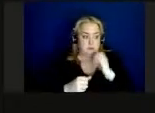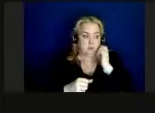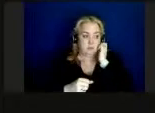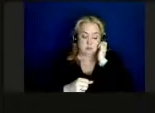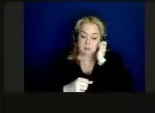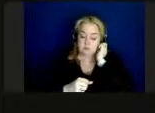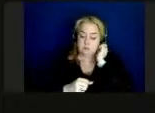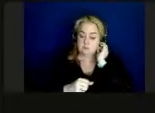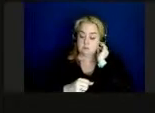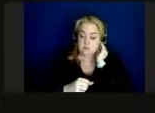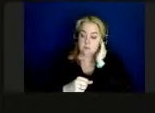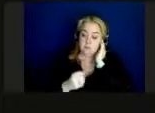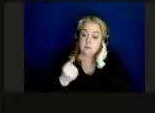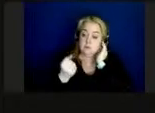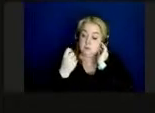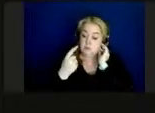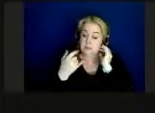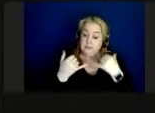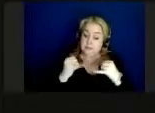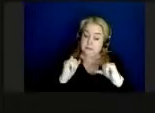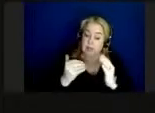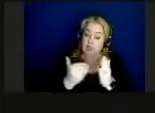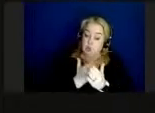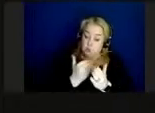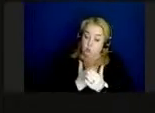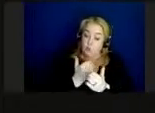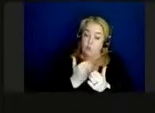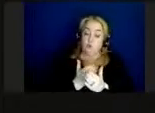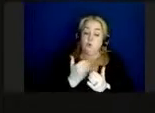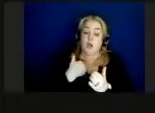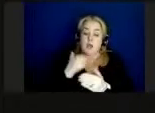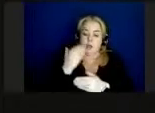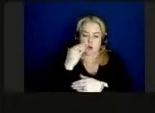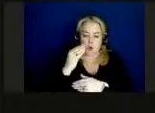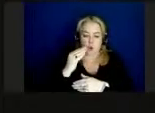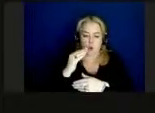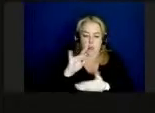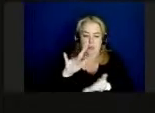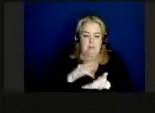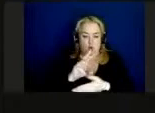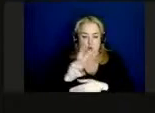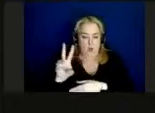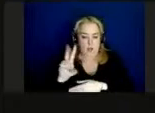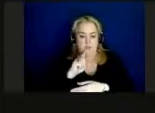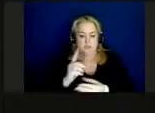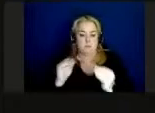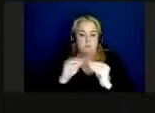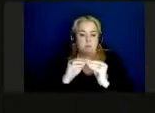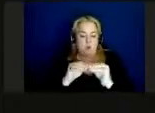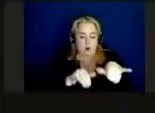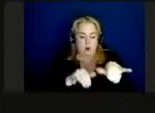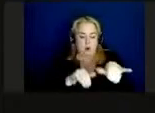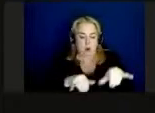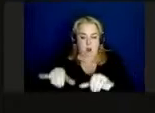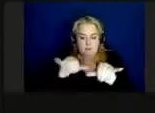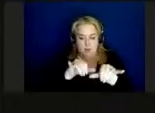BEING COMPLIED WITH. SO I SEE IT AS SORT OF A